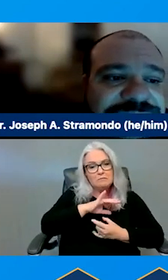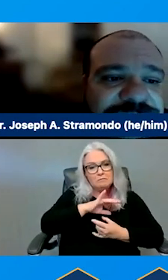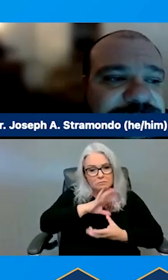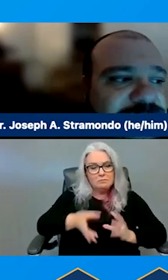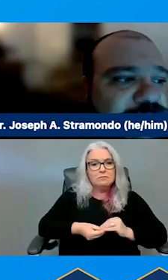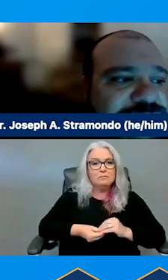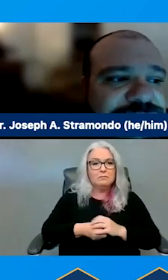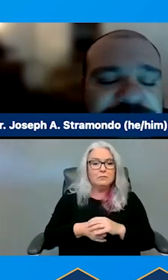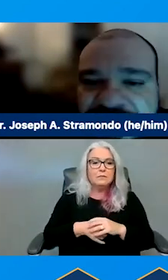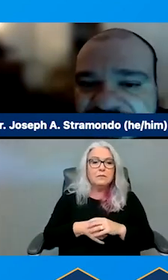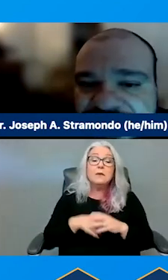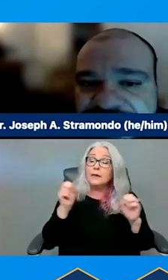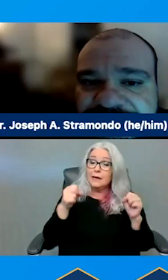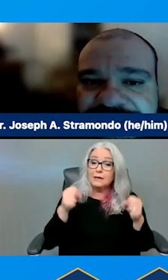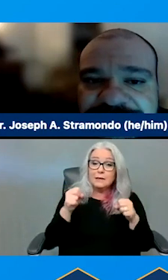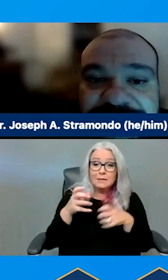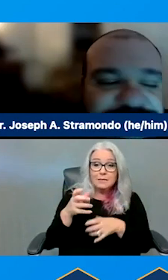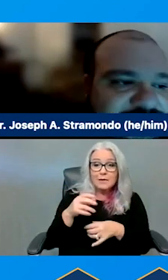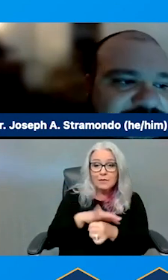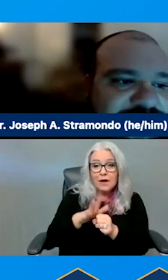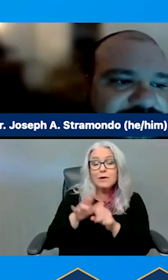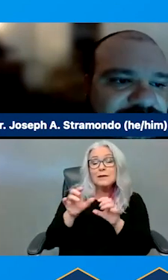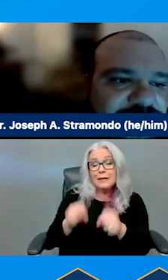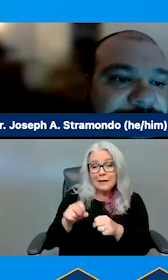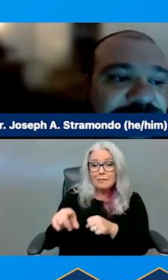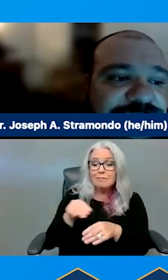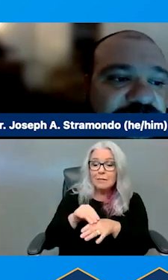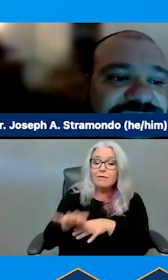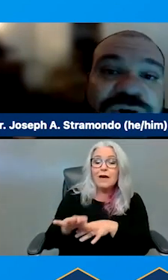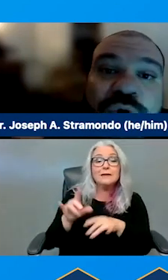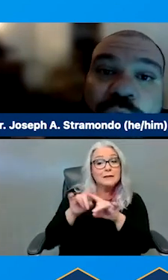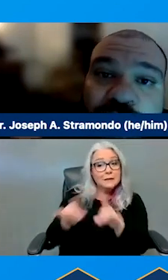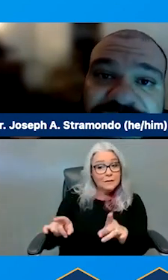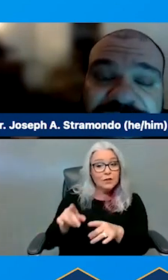does affect different people with different bodies differently. But focusing only